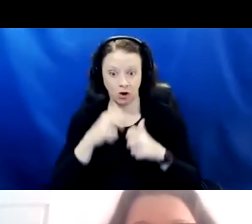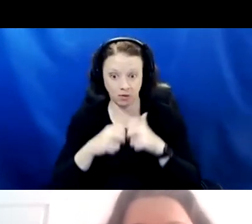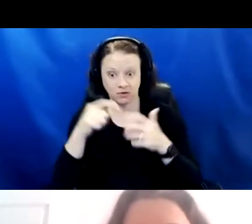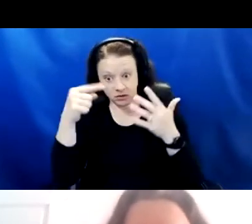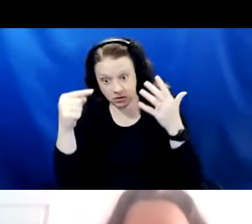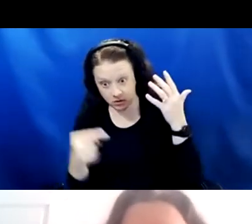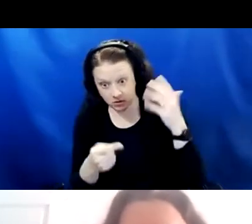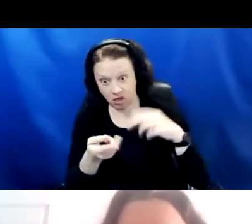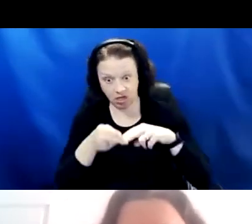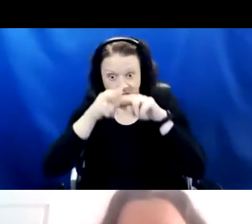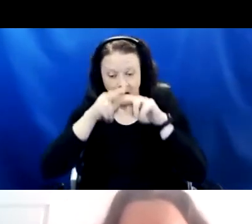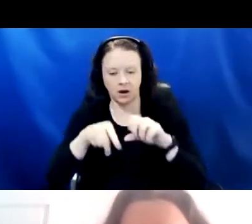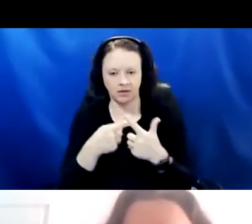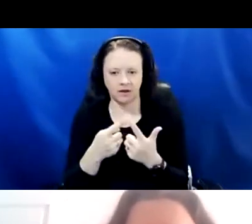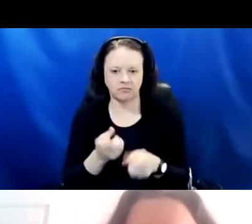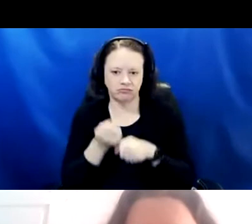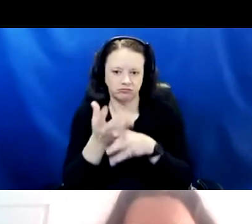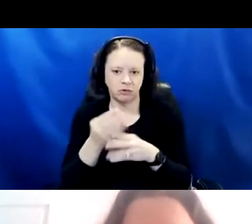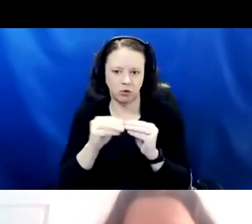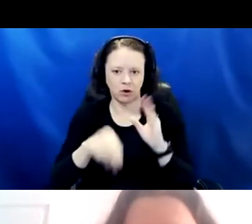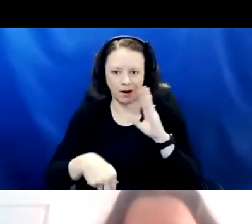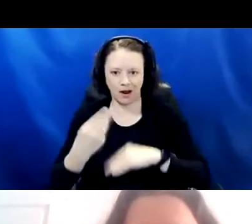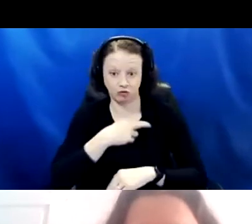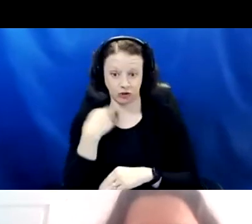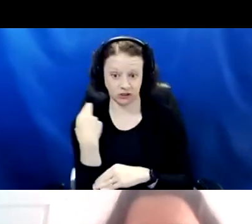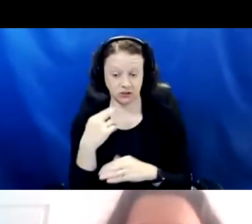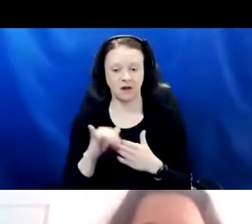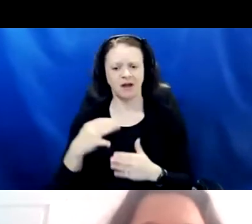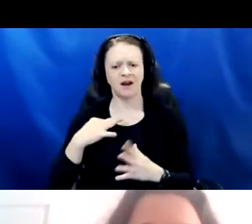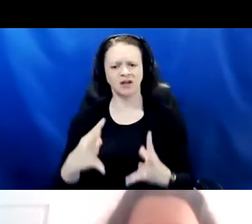So when is eligibility, when does this all click into place?